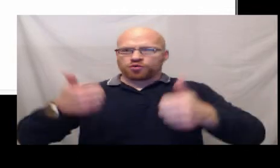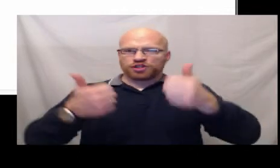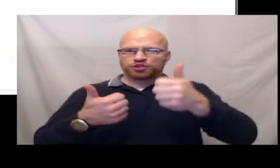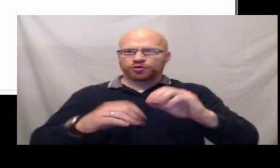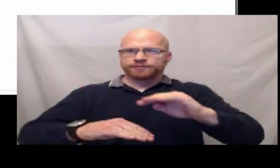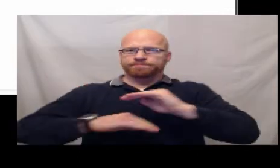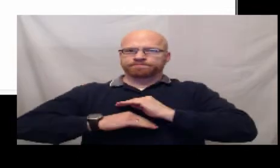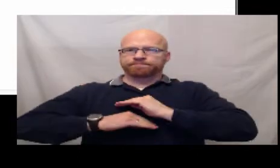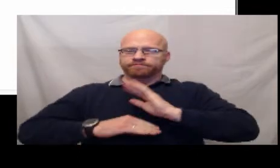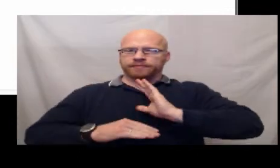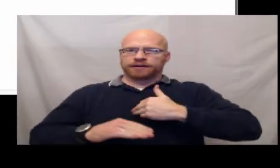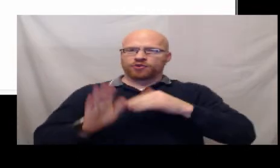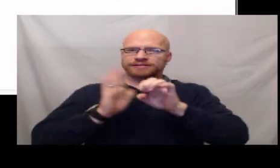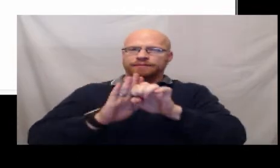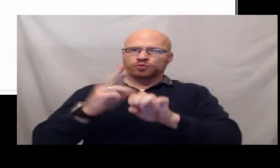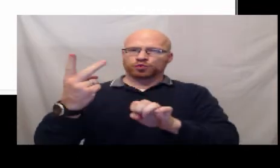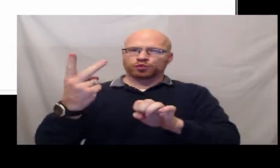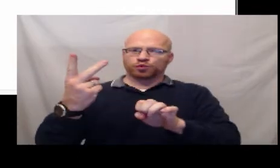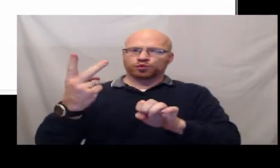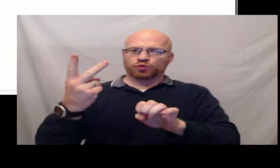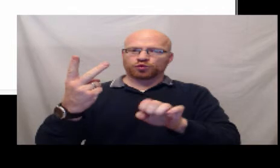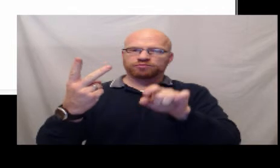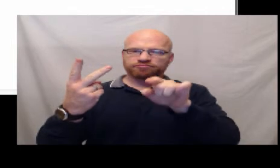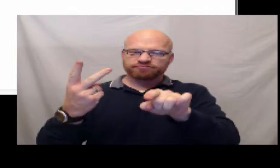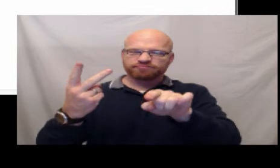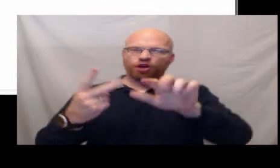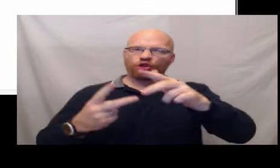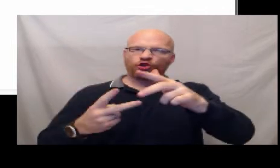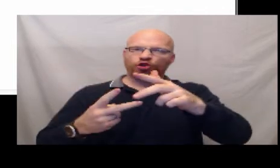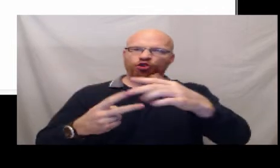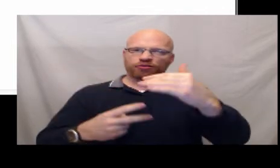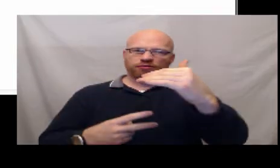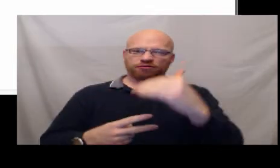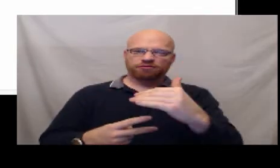So we need to know, we need to figure out which pair will give us our two conditions.